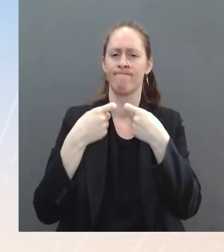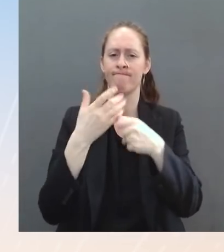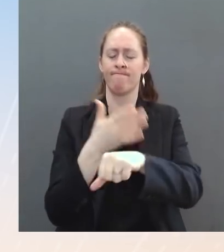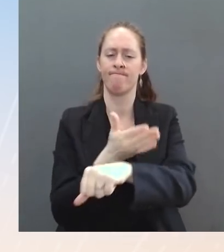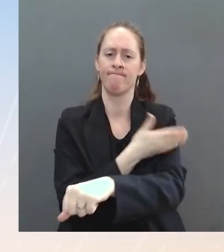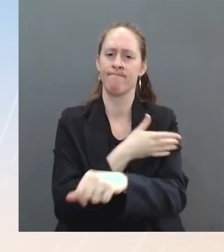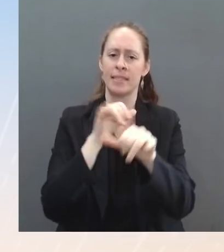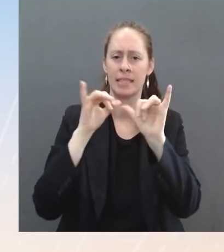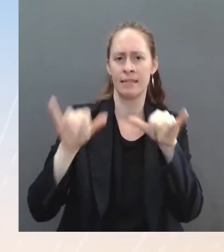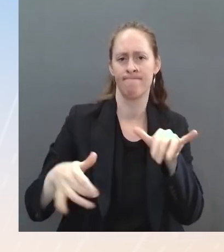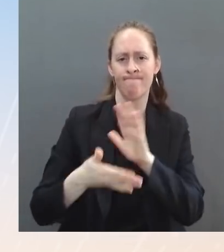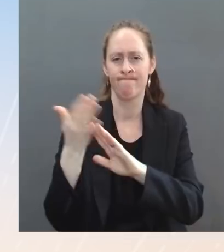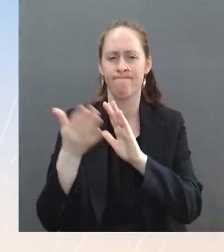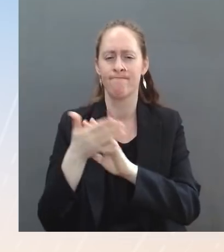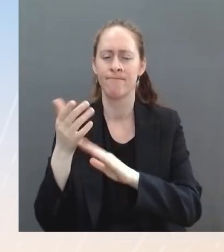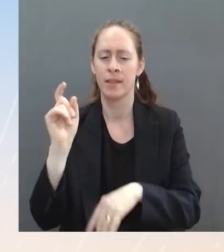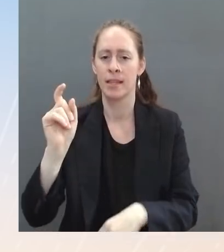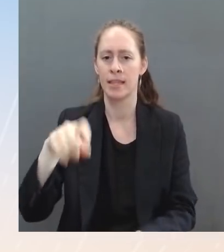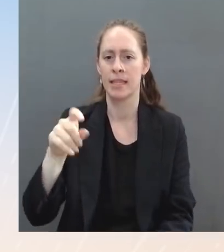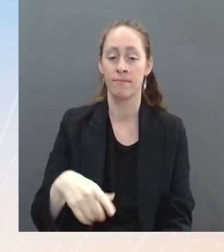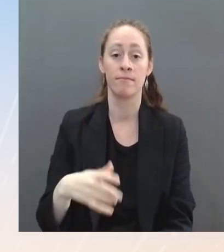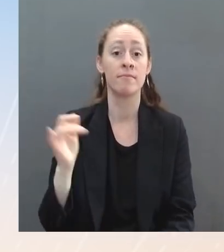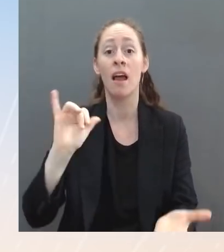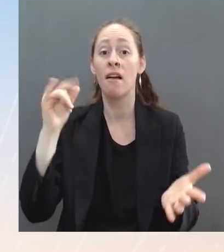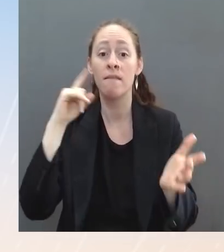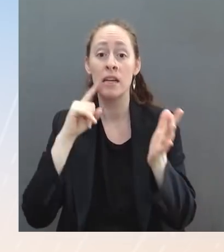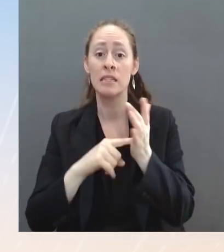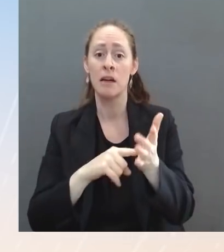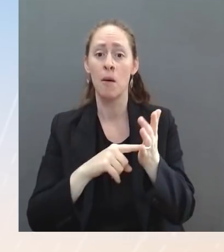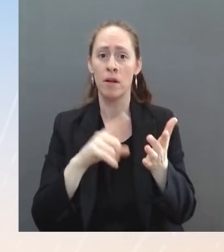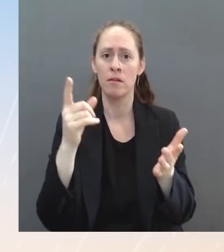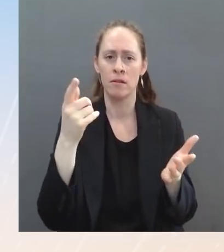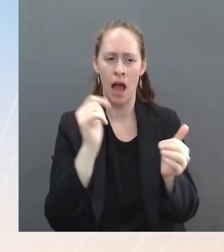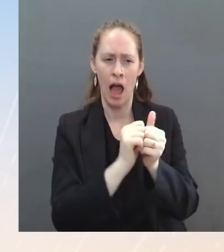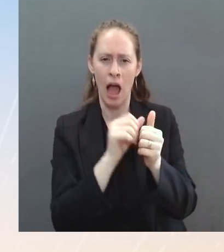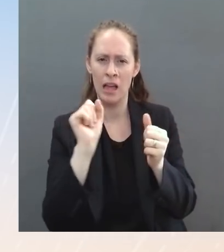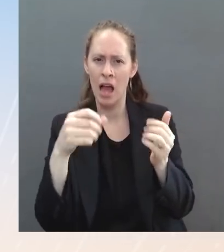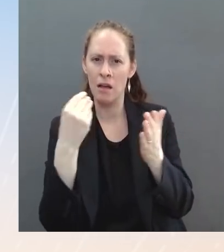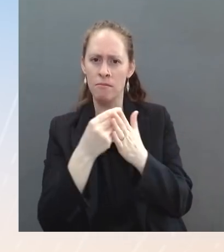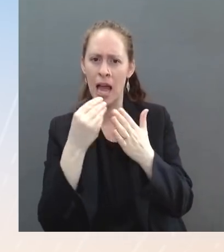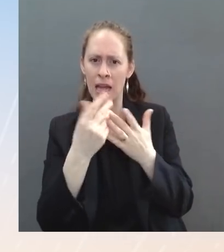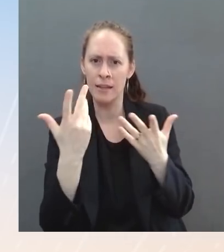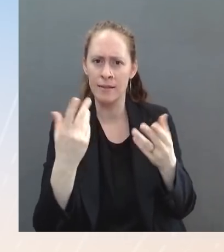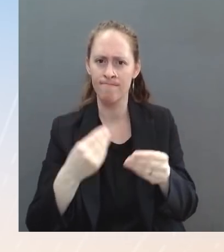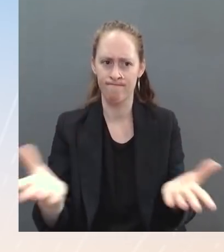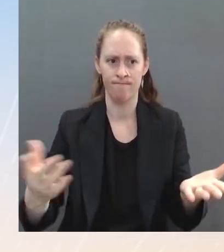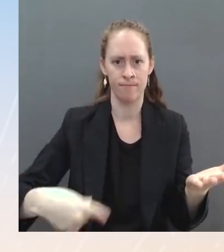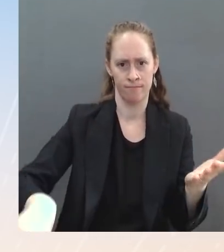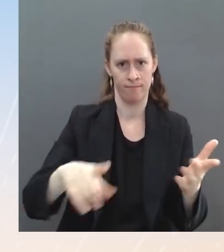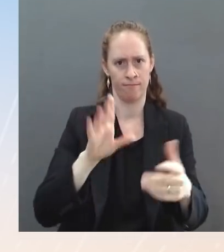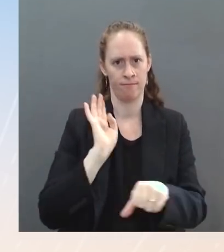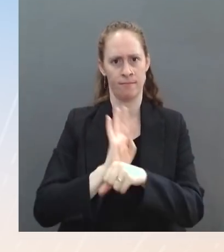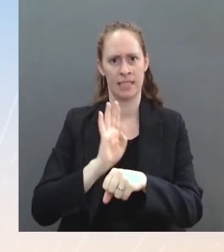and subsidizing the production domestically of key inputs that are critical to the national defense.